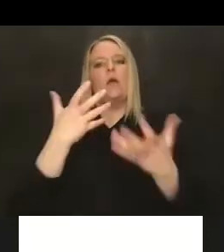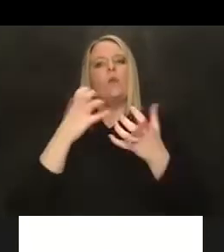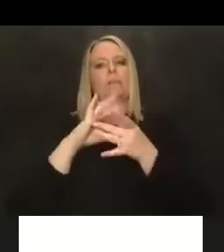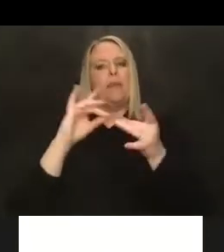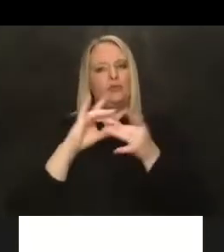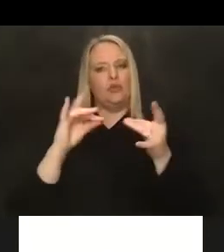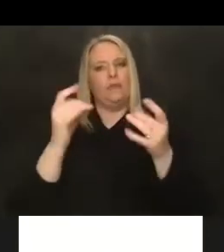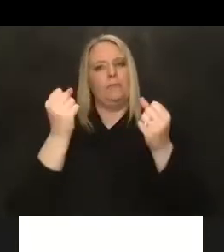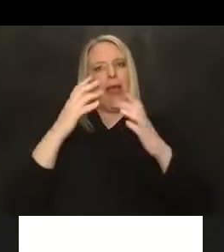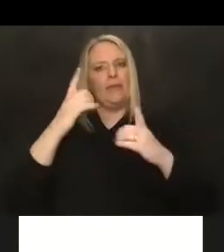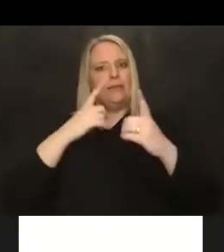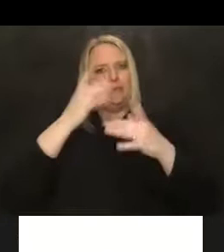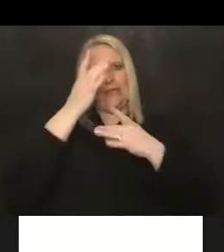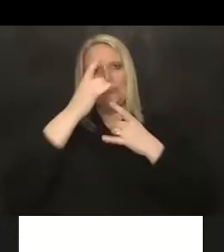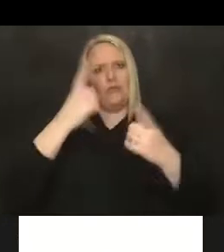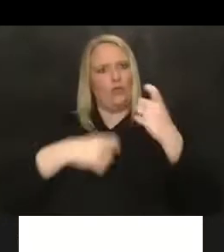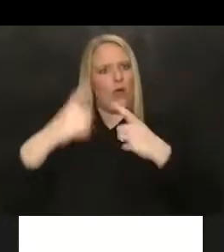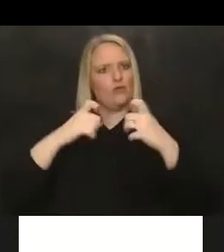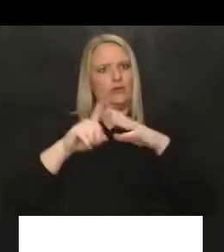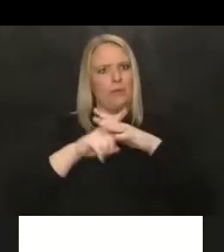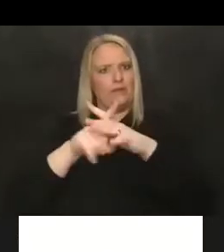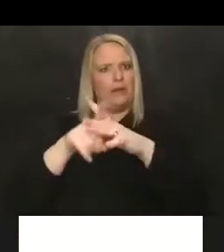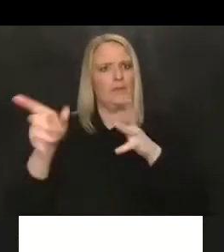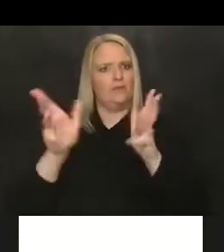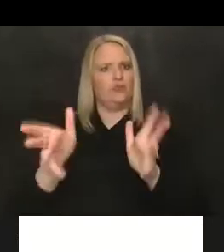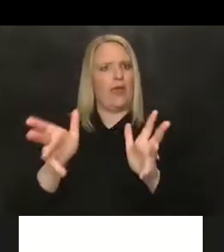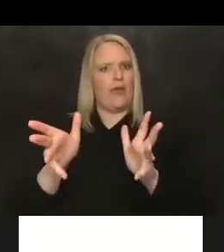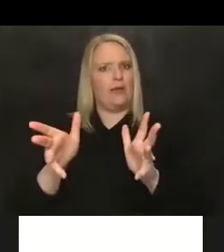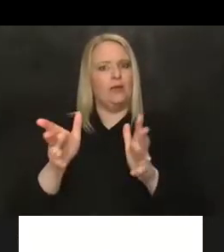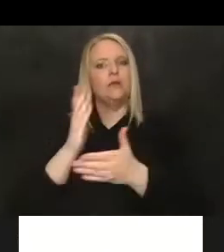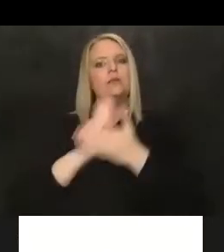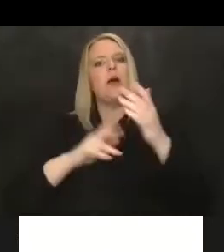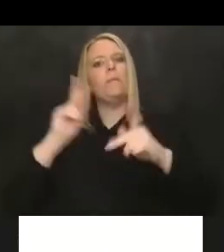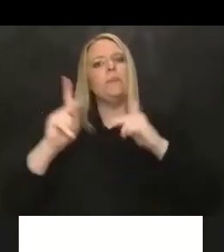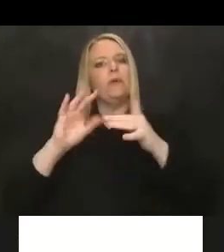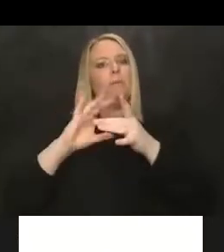interesting questions coming in in the chat, and some folks are messaging me privately,